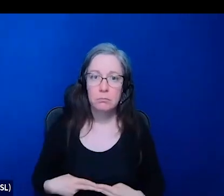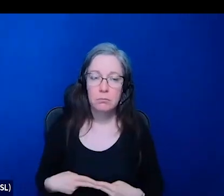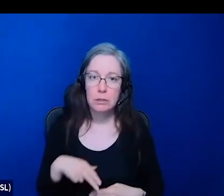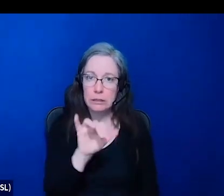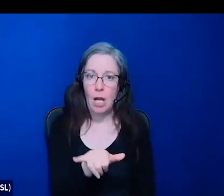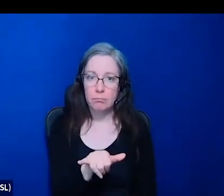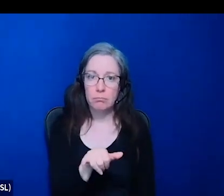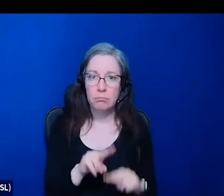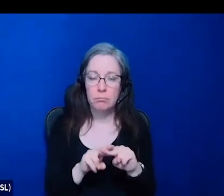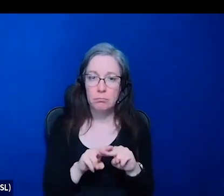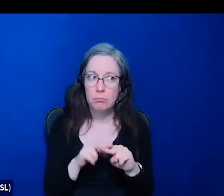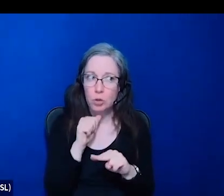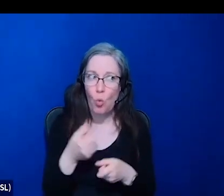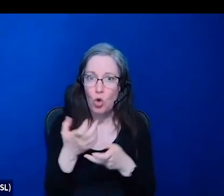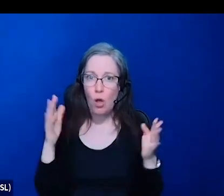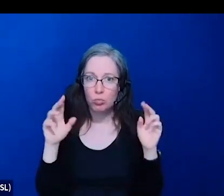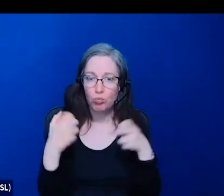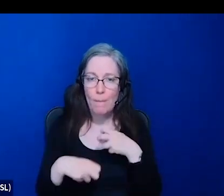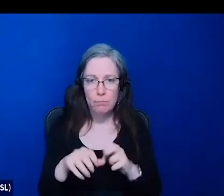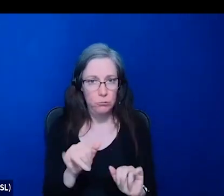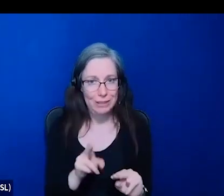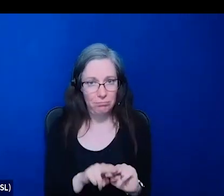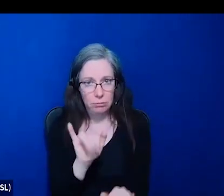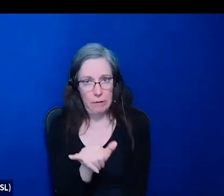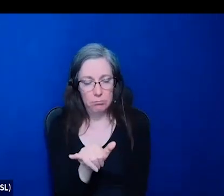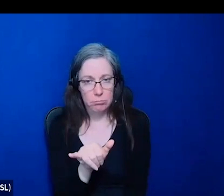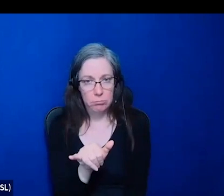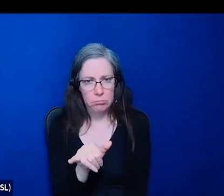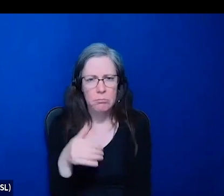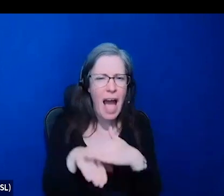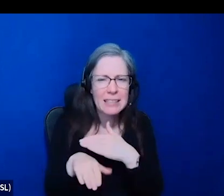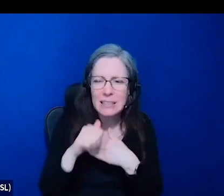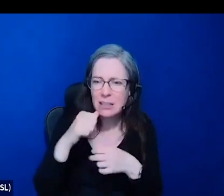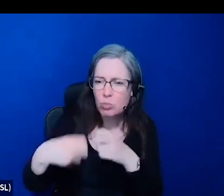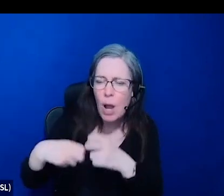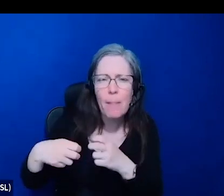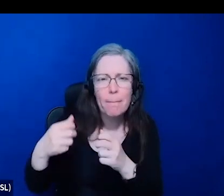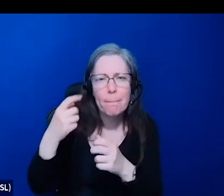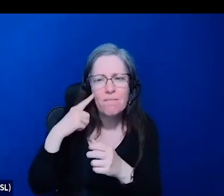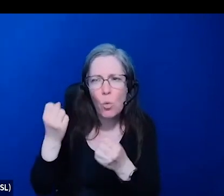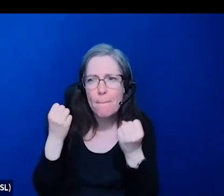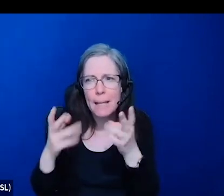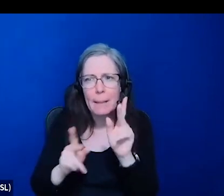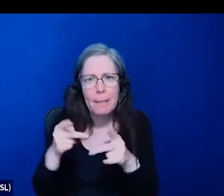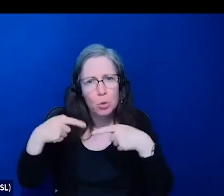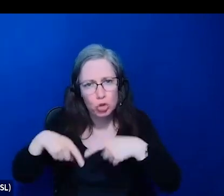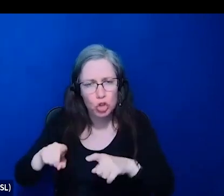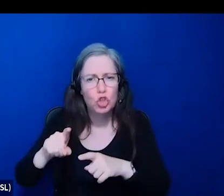Just sit there. Access is not a problem for most people during launch, but then you might think about what you might want during launch.